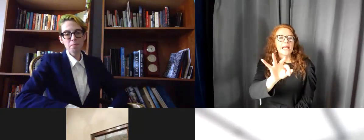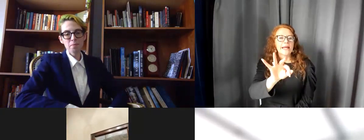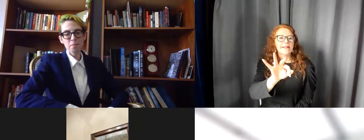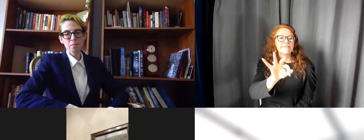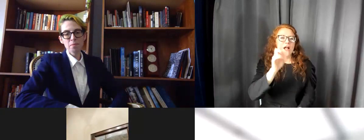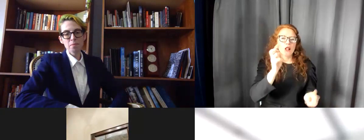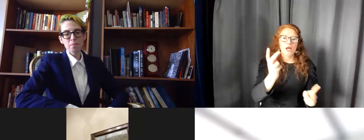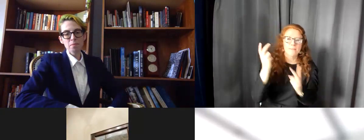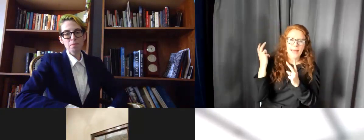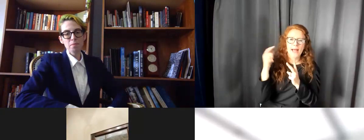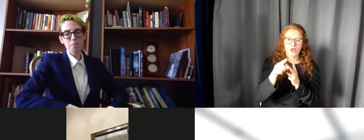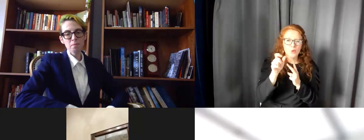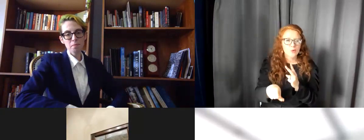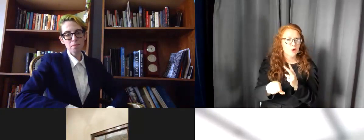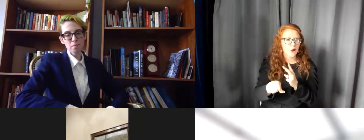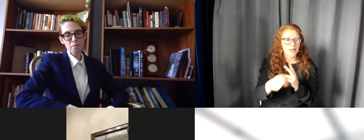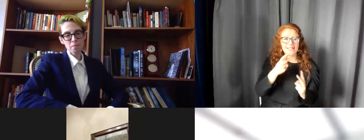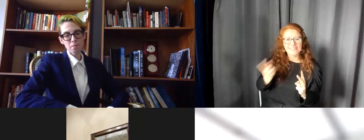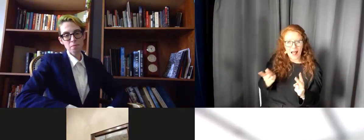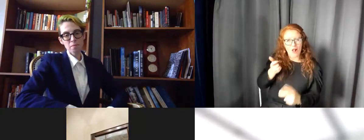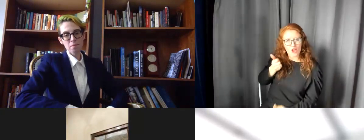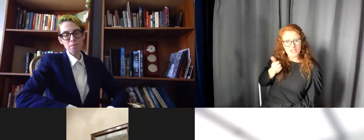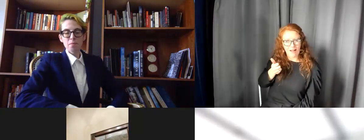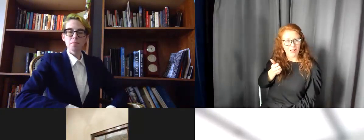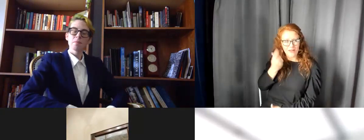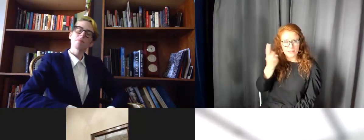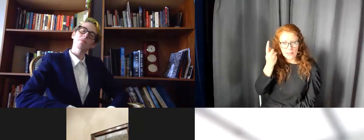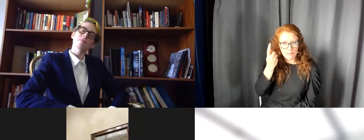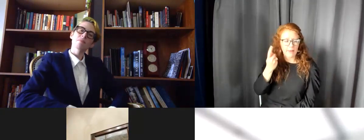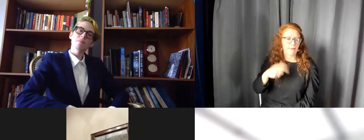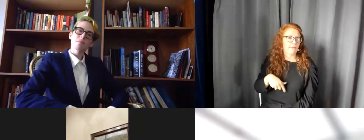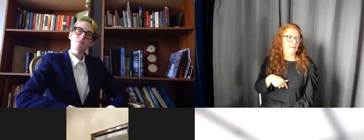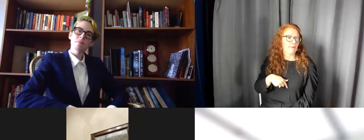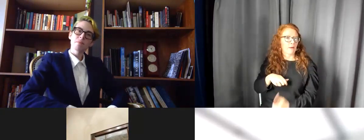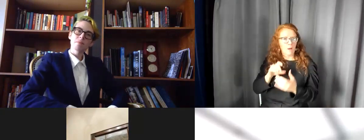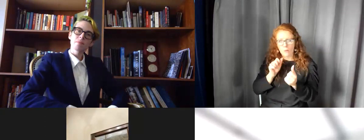Michael Libby: about your own struggles that you've had with maybe personal identity, or your growth